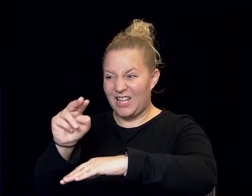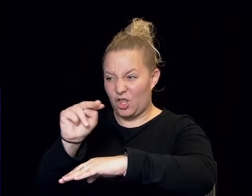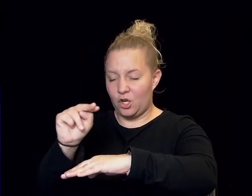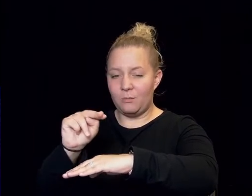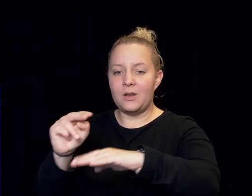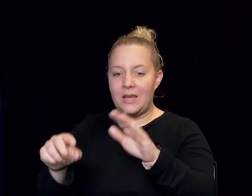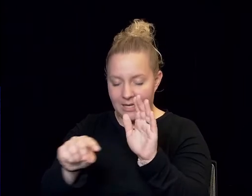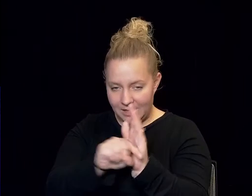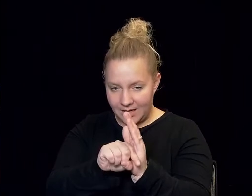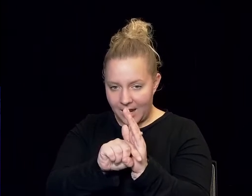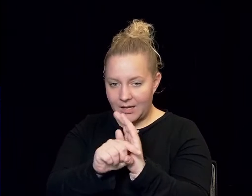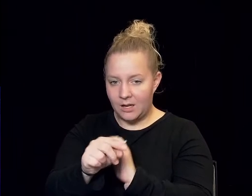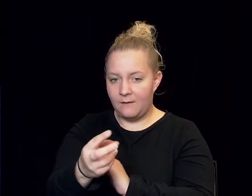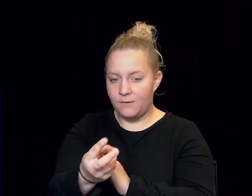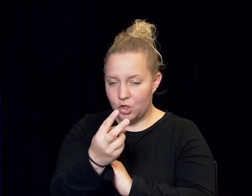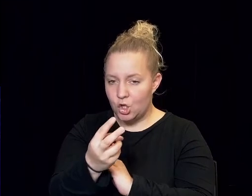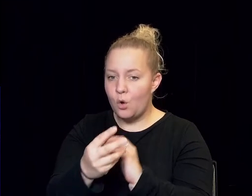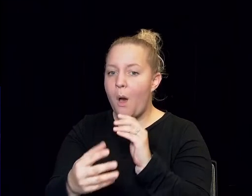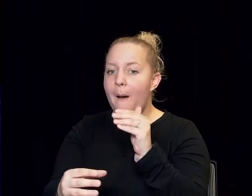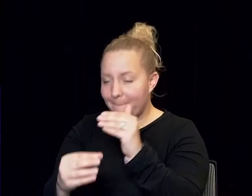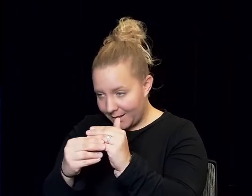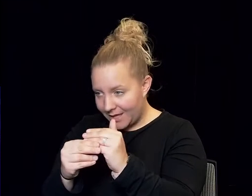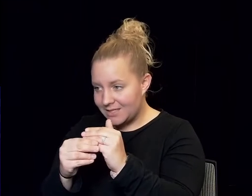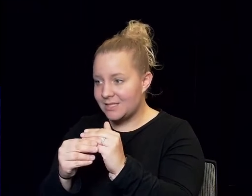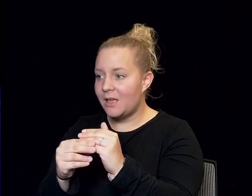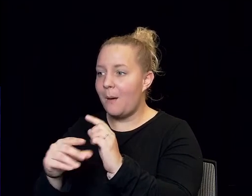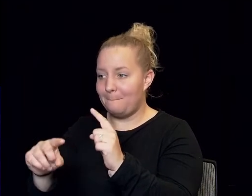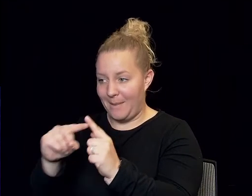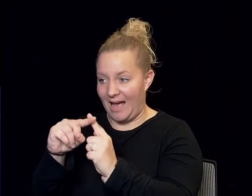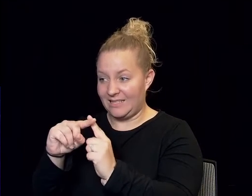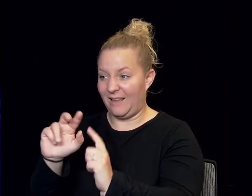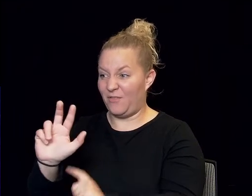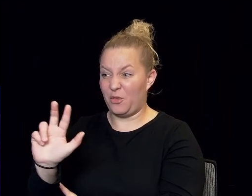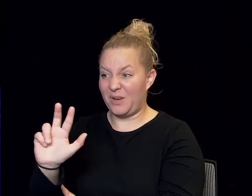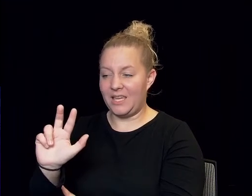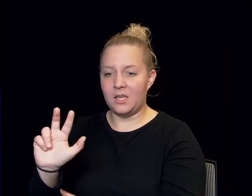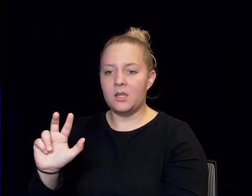So again, this is a DSL problem. Different signs we're going to go ahead and subtract them. 3 minus